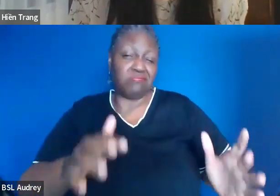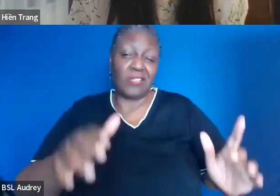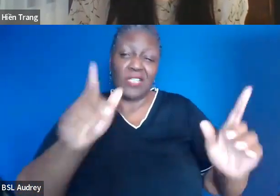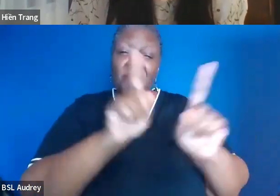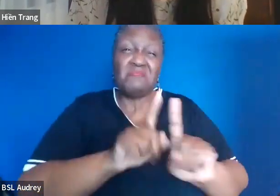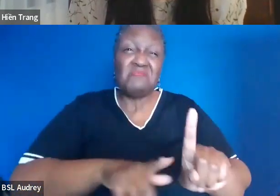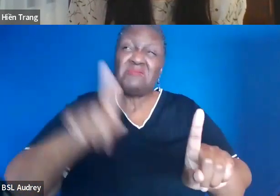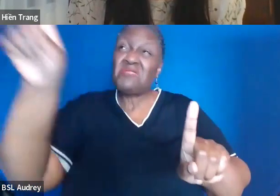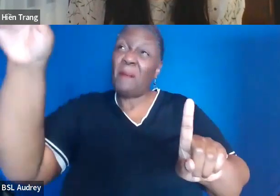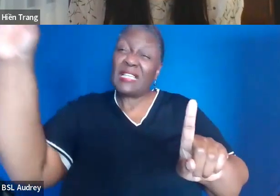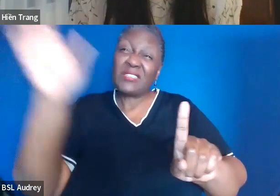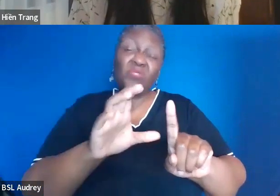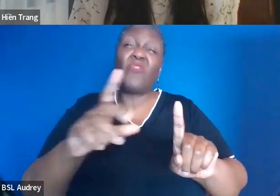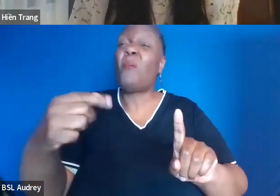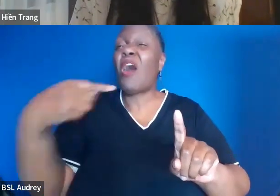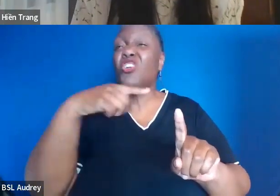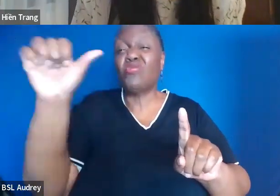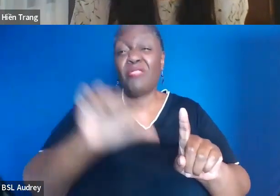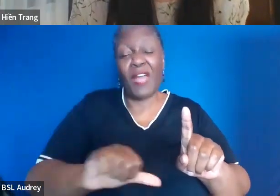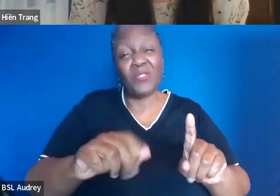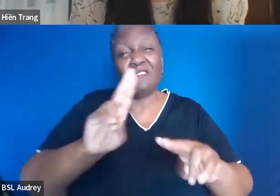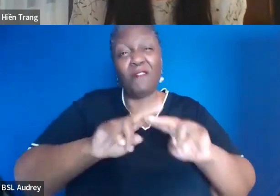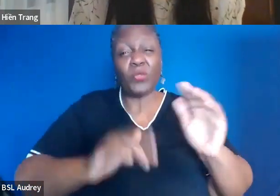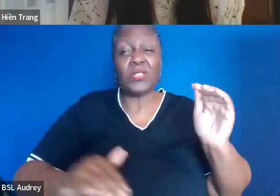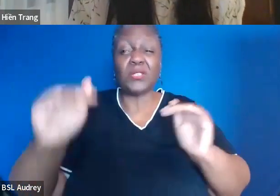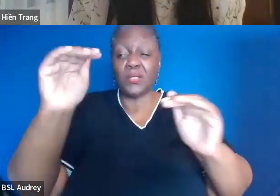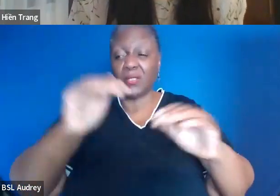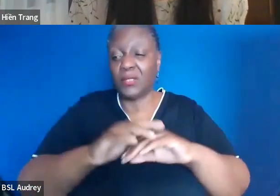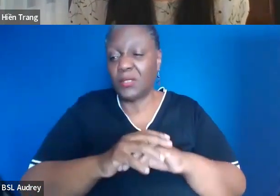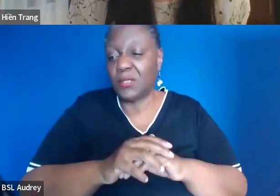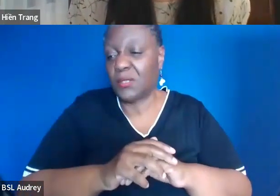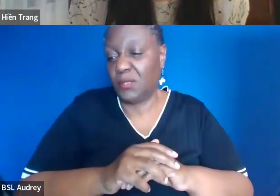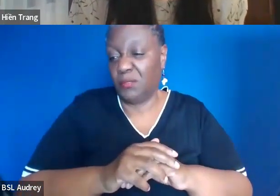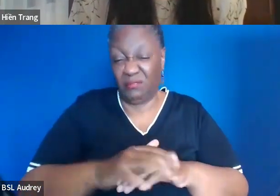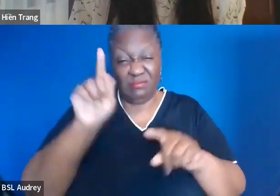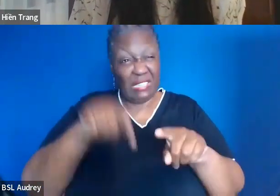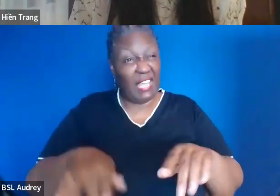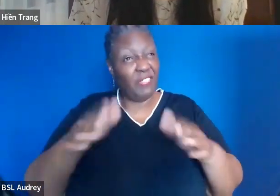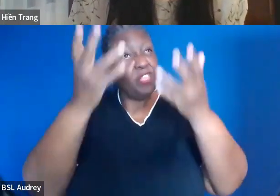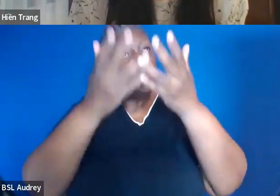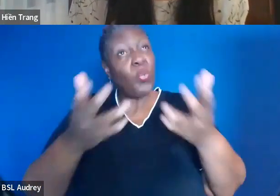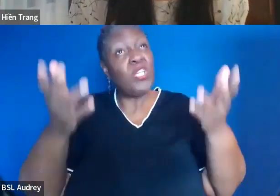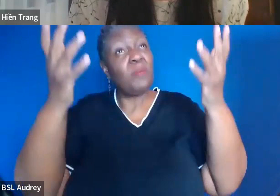a hundred thousand-foot height. Buddha said, in the universe, nothing is lost.